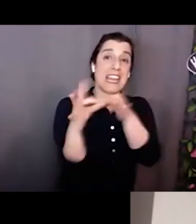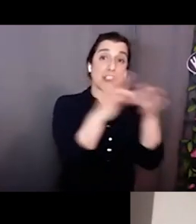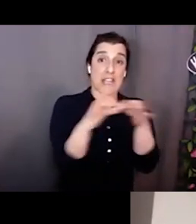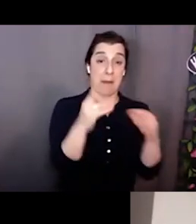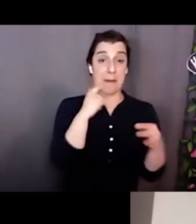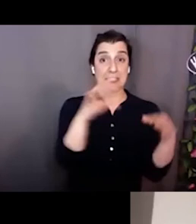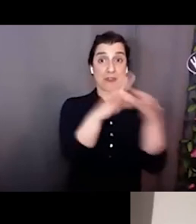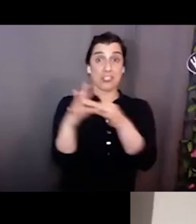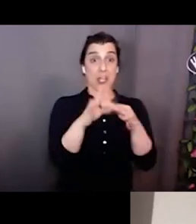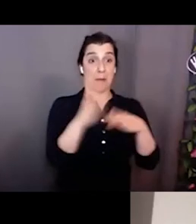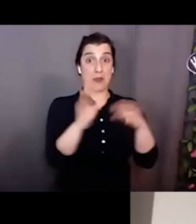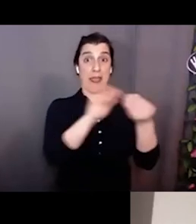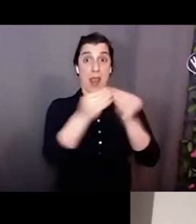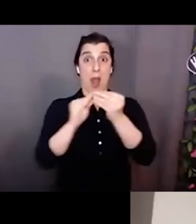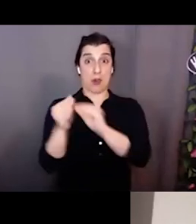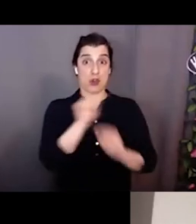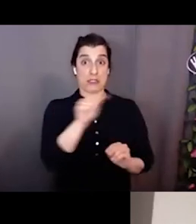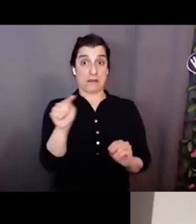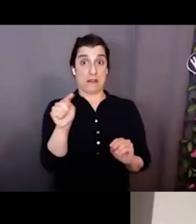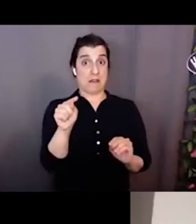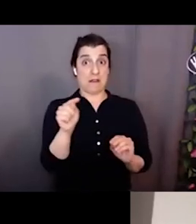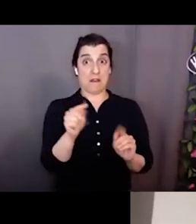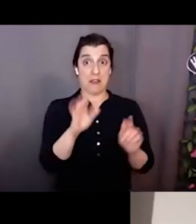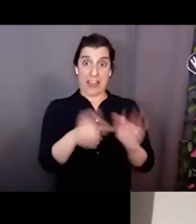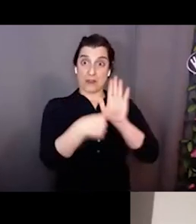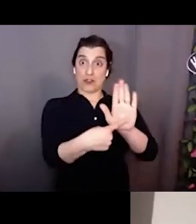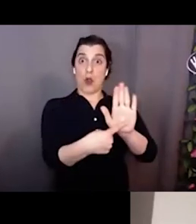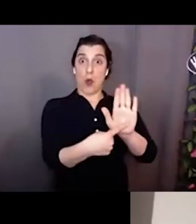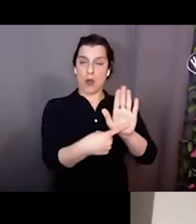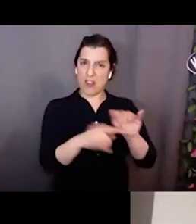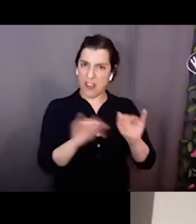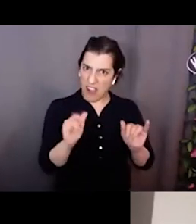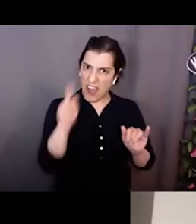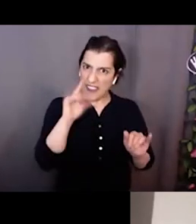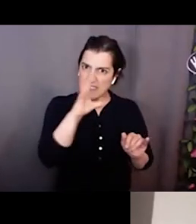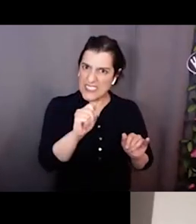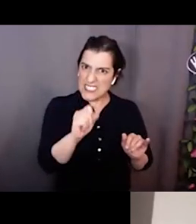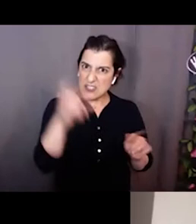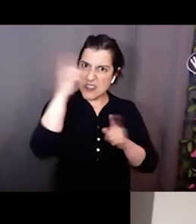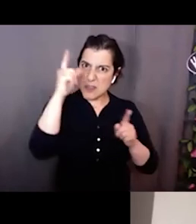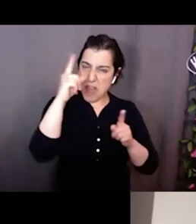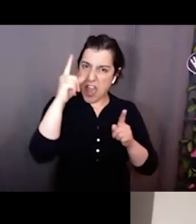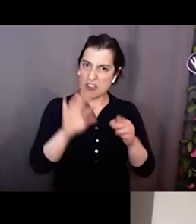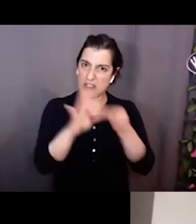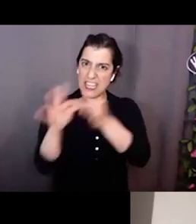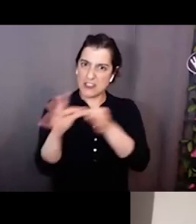I think that's really fascinating to think about the relationship and the kinship between the numbers as a starting point to understand the pandemic.